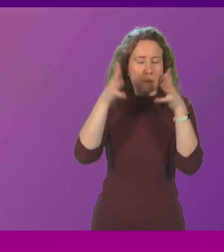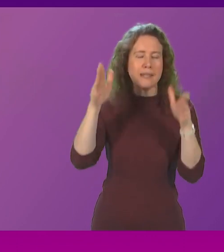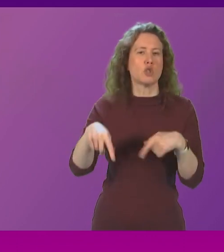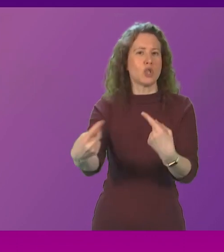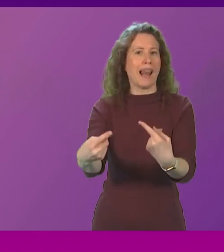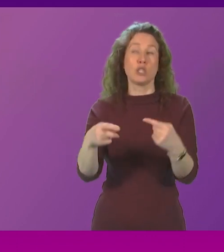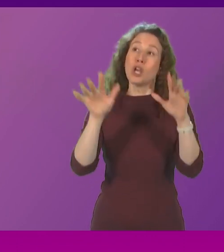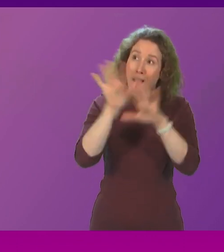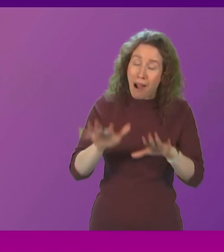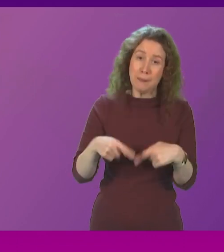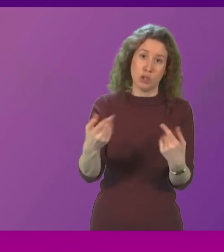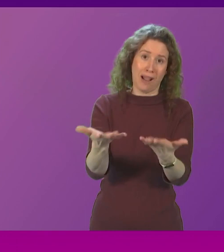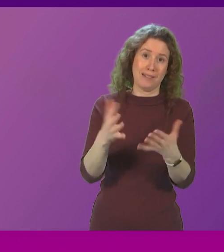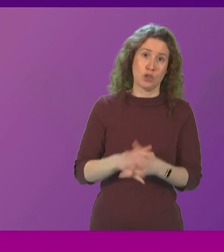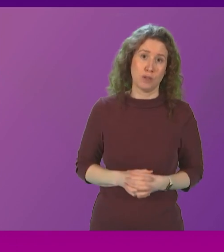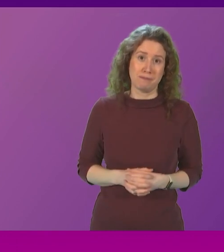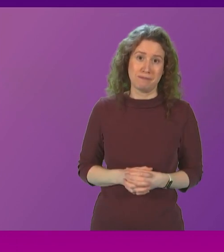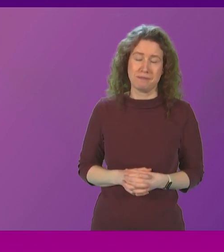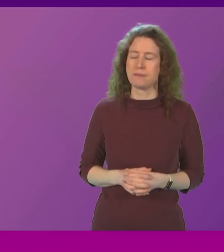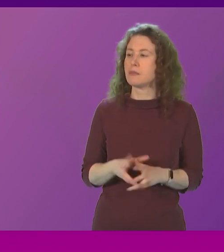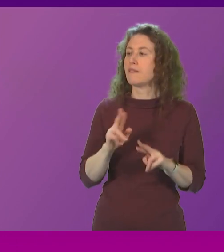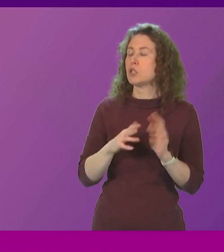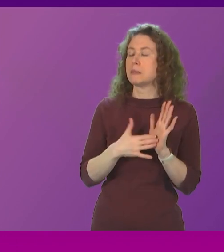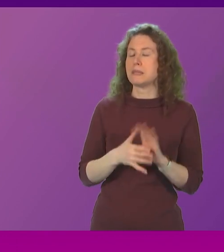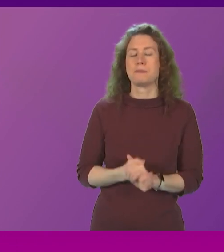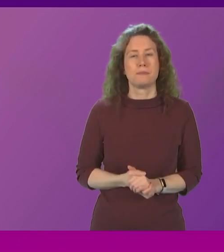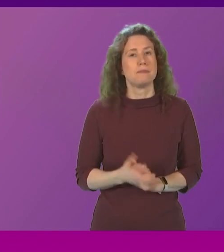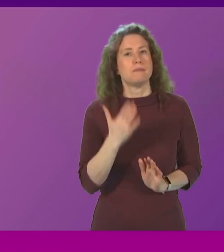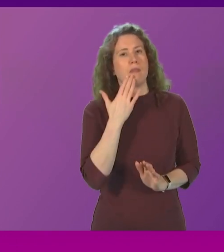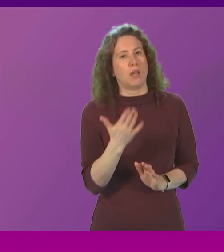which is the climate challenge?